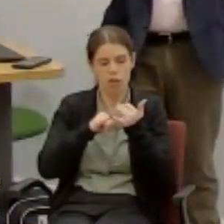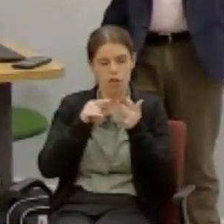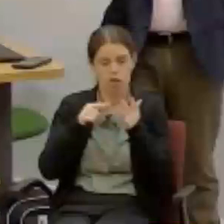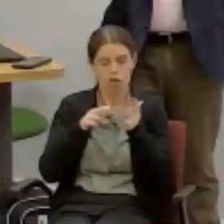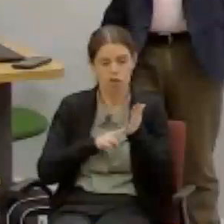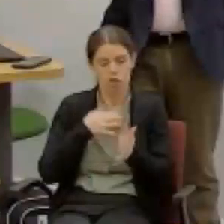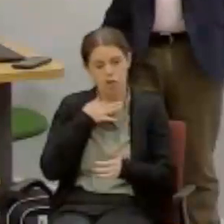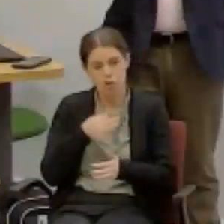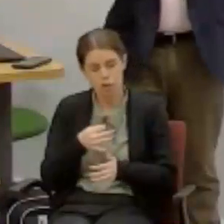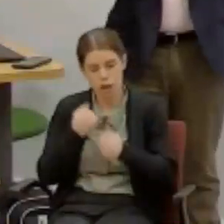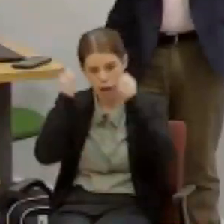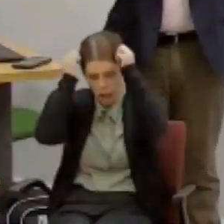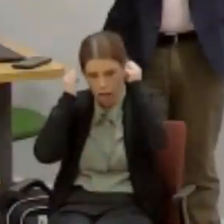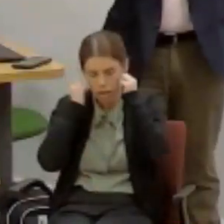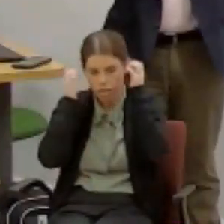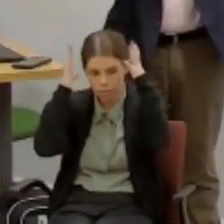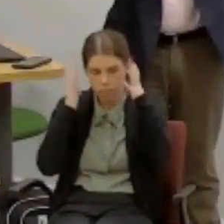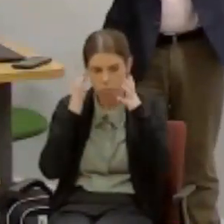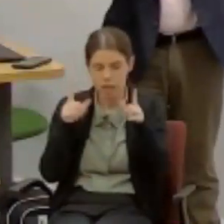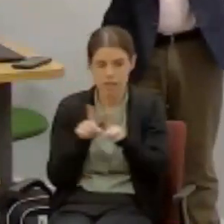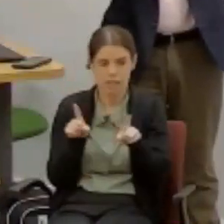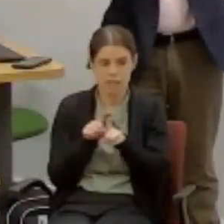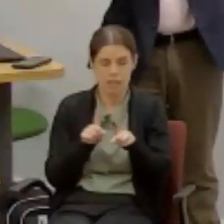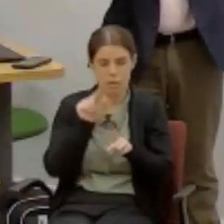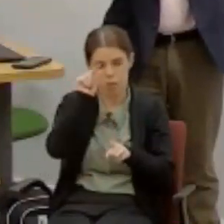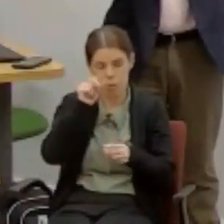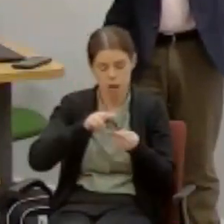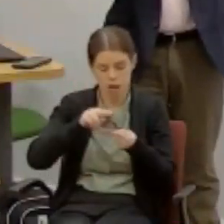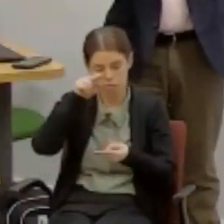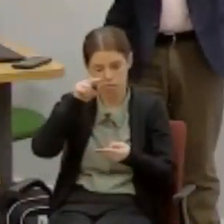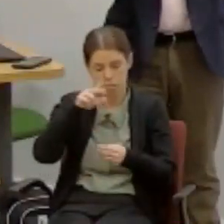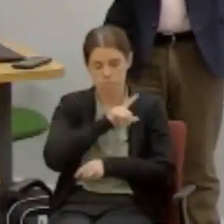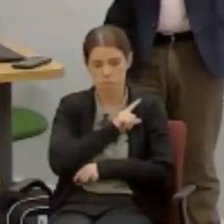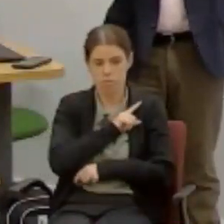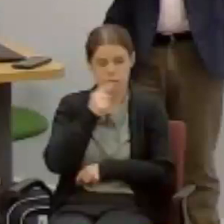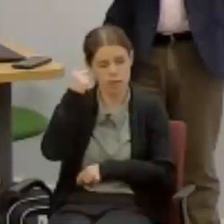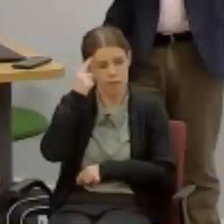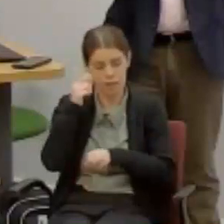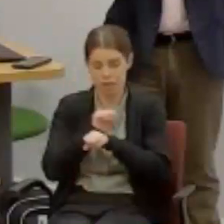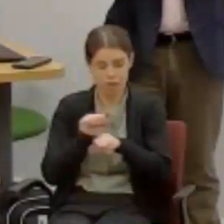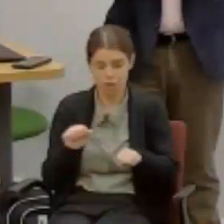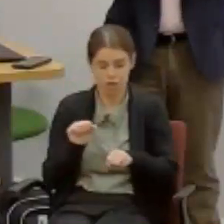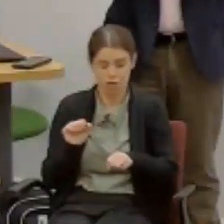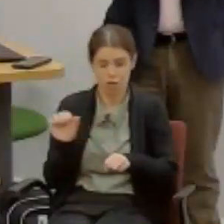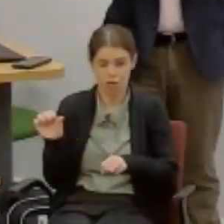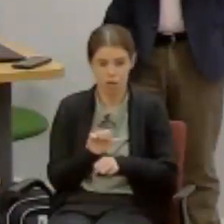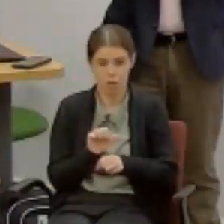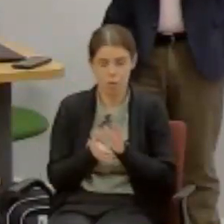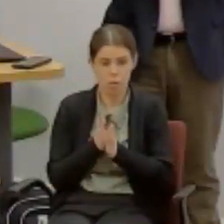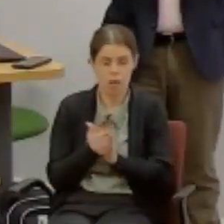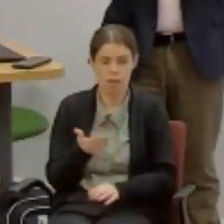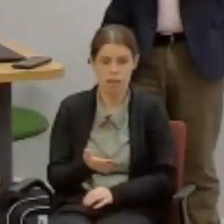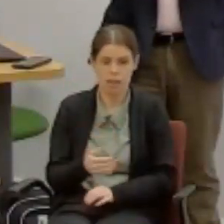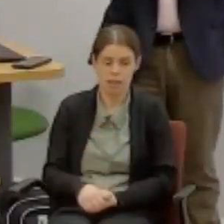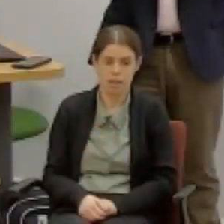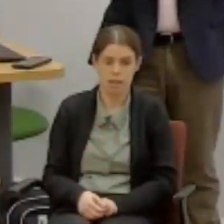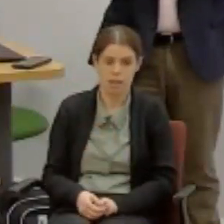caps it stay the same up slightly because stick the head so they shouldn’t be.